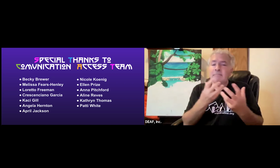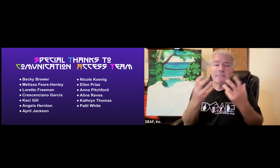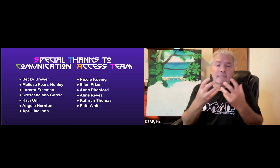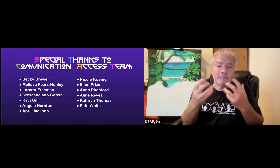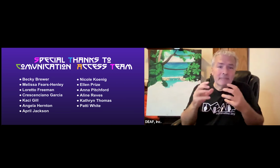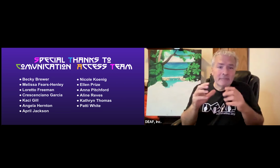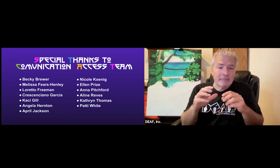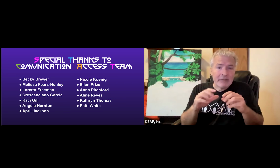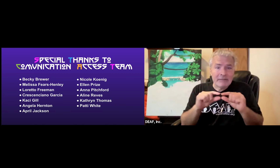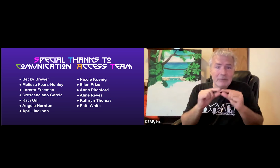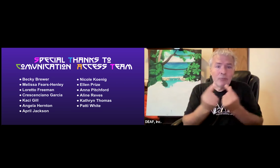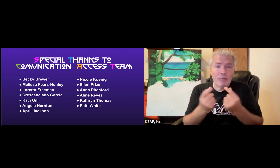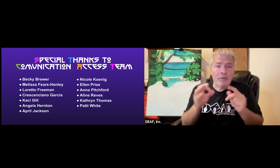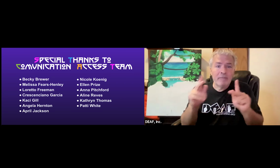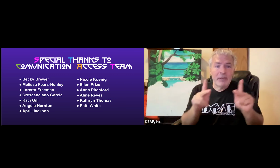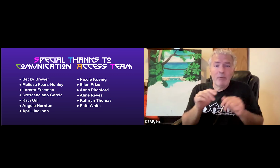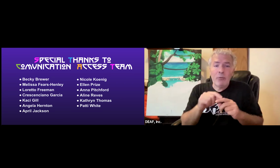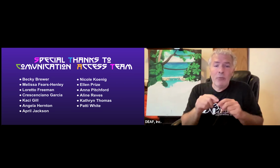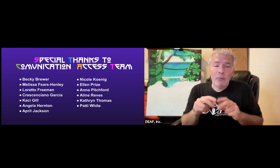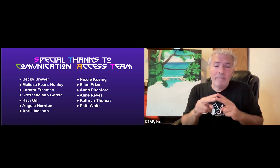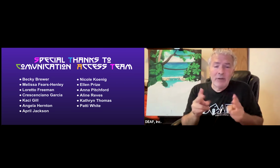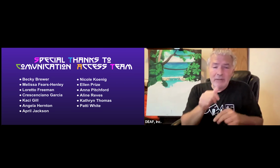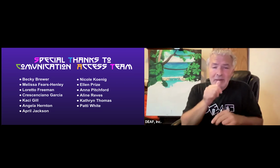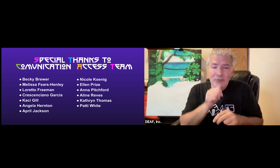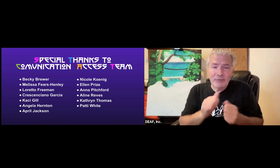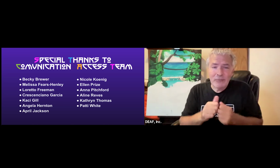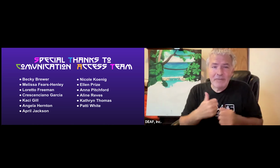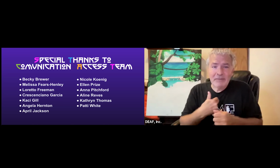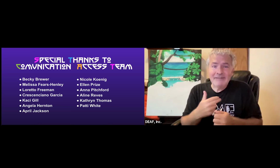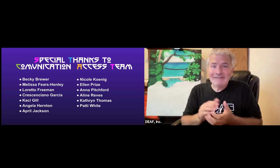It's been amazing group of people.